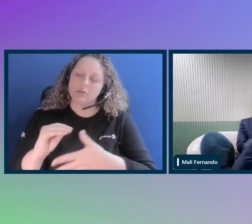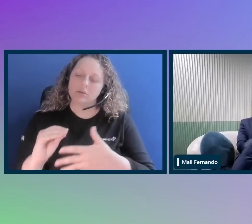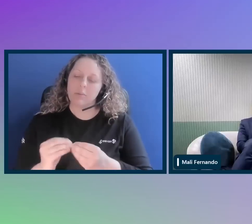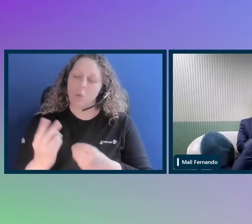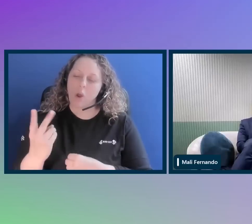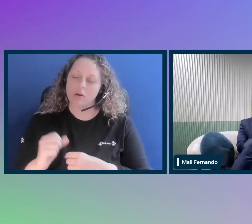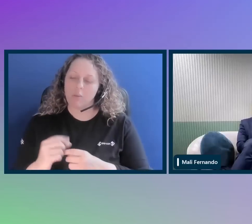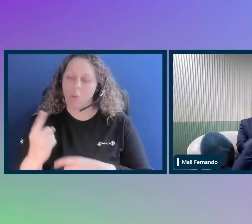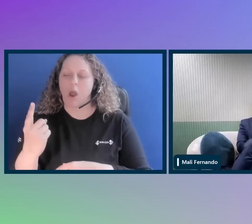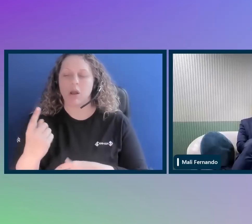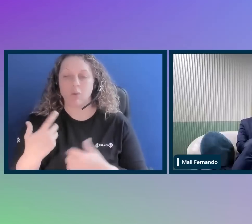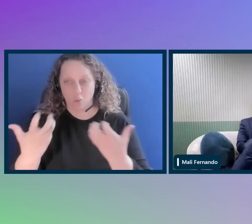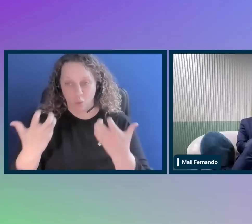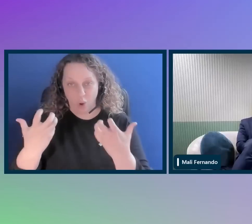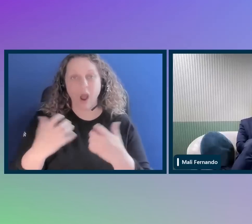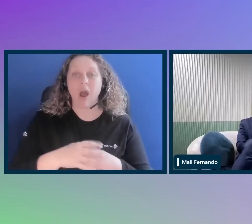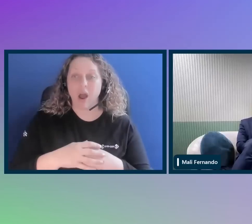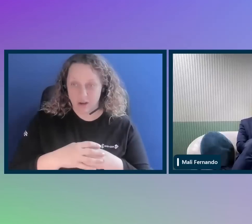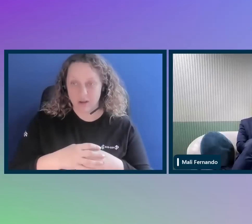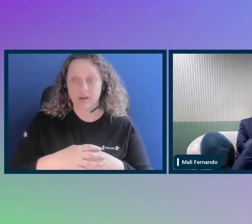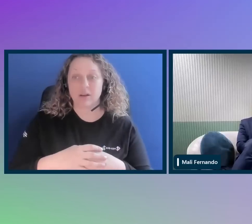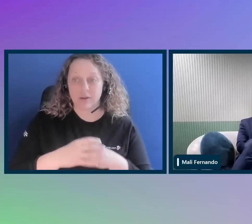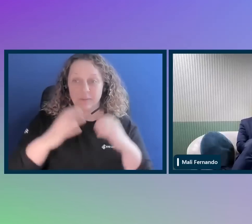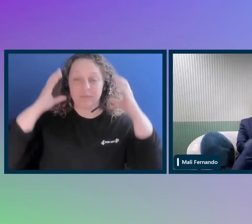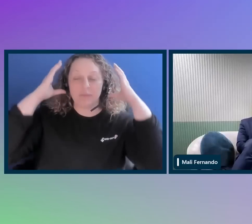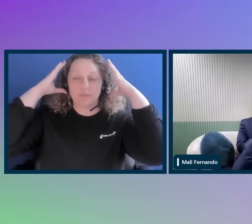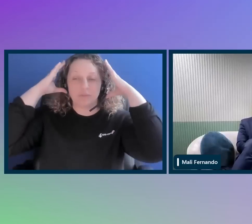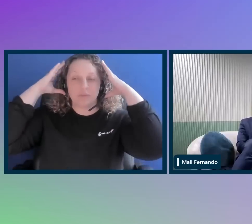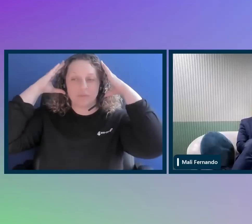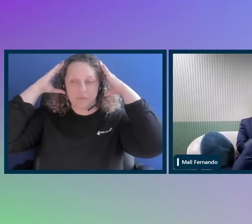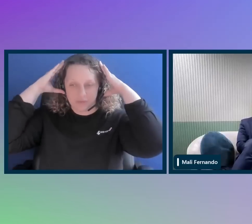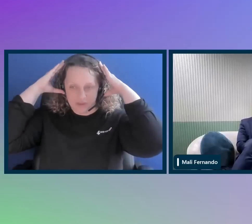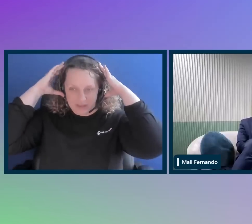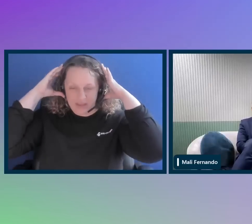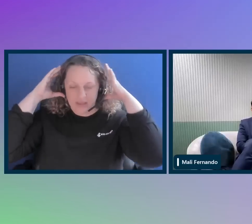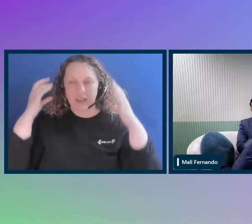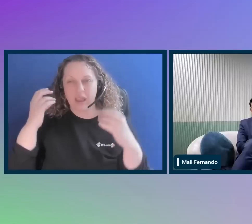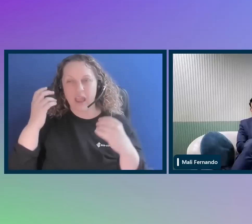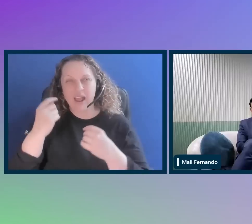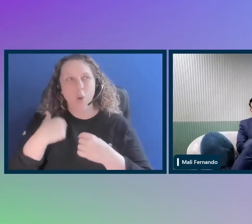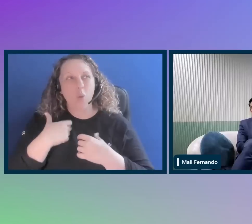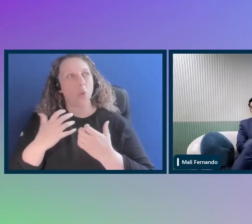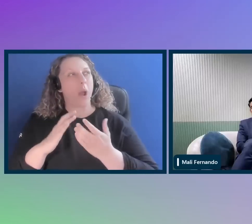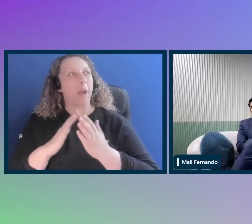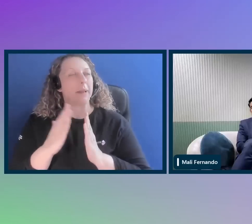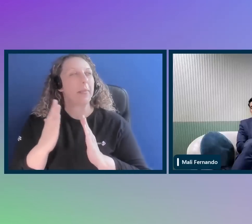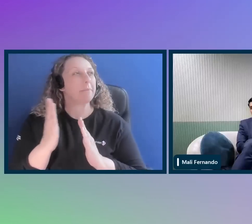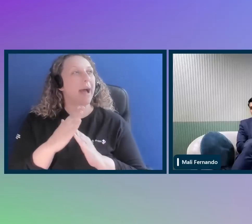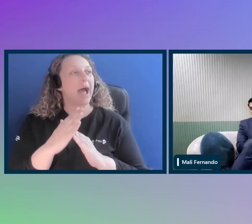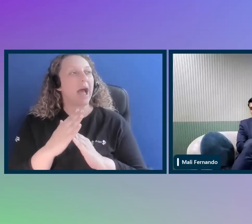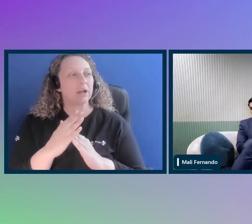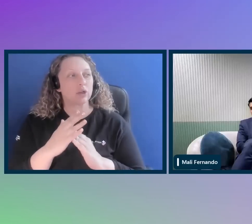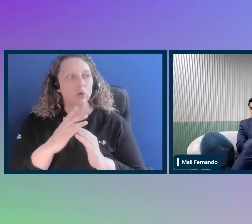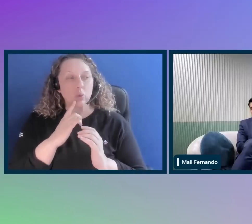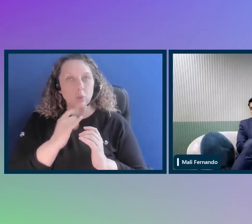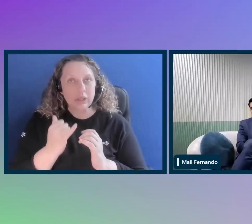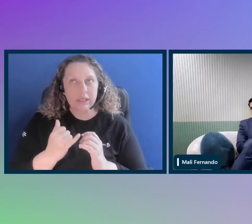because ultimately, there's an inherent amount of subjectivity about being the best at something, in many parts of Asia,